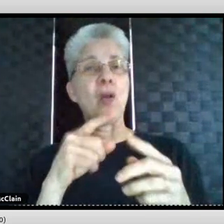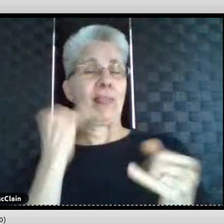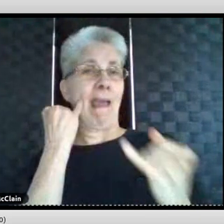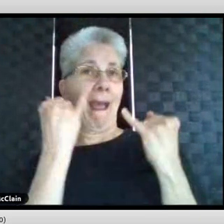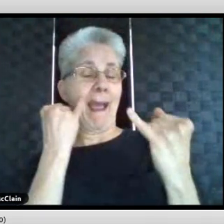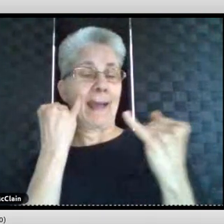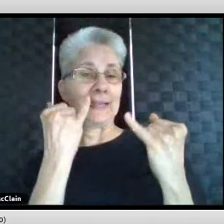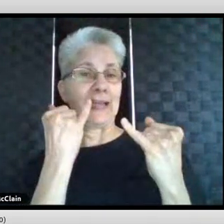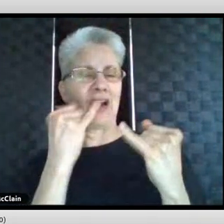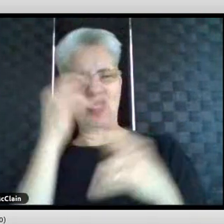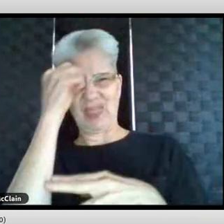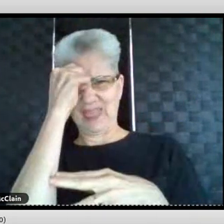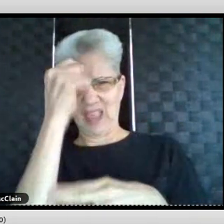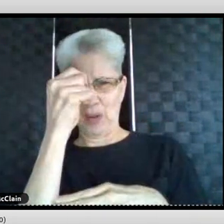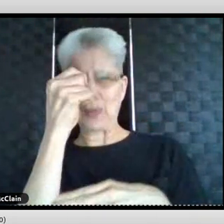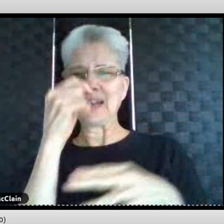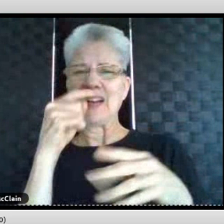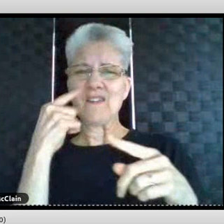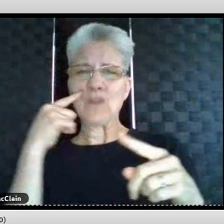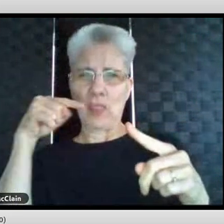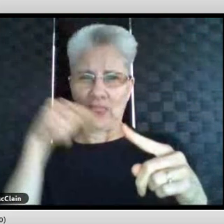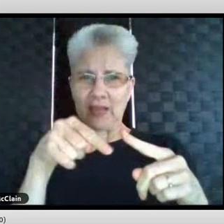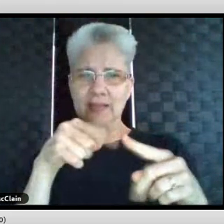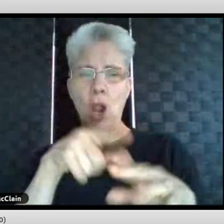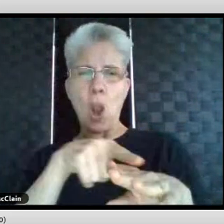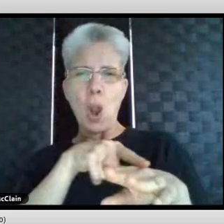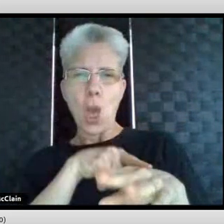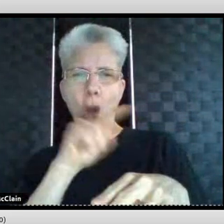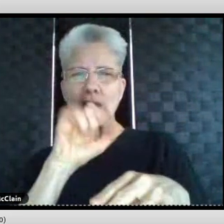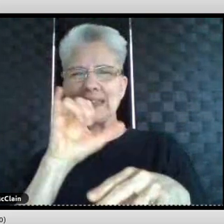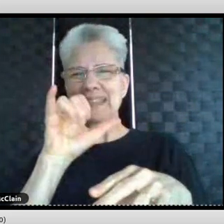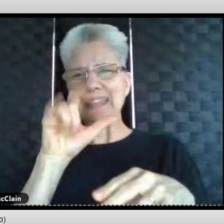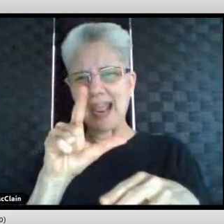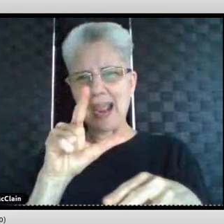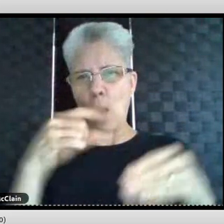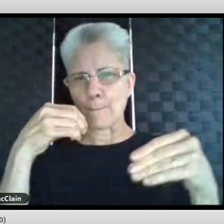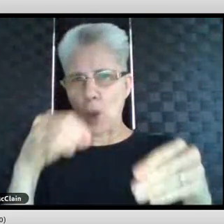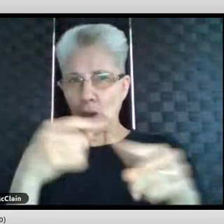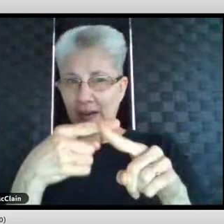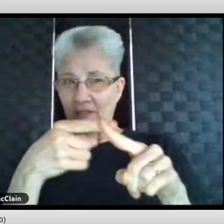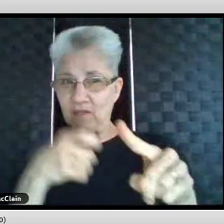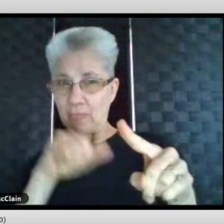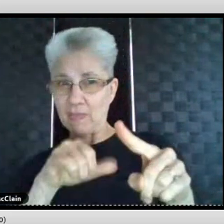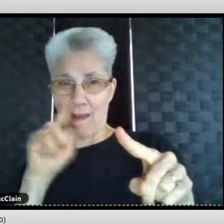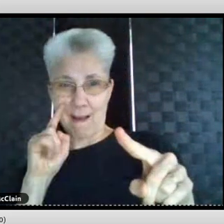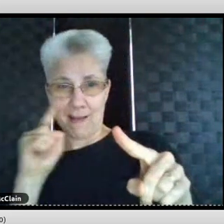the theory of long tail marketing comes from. So I want you to think about that,